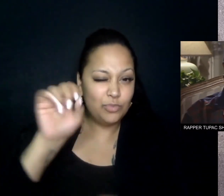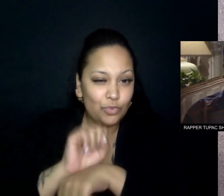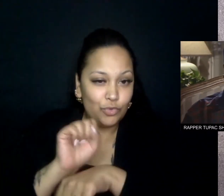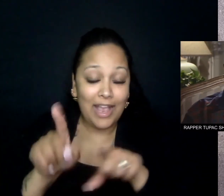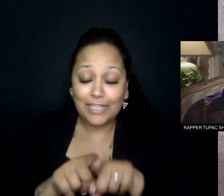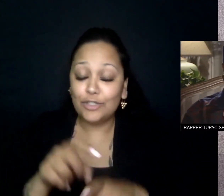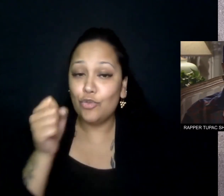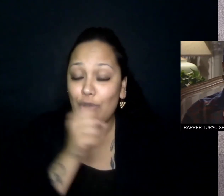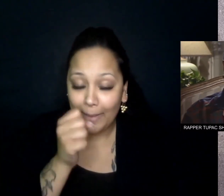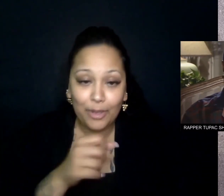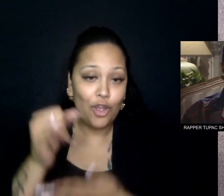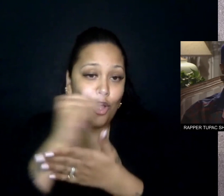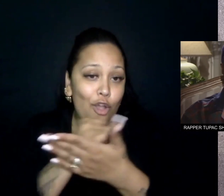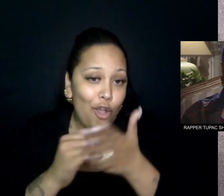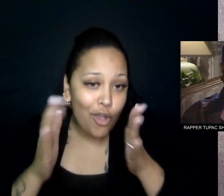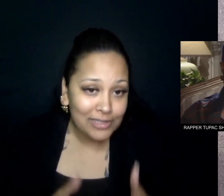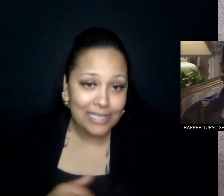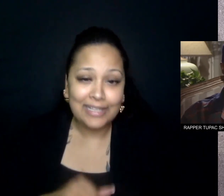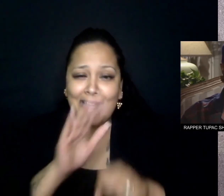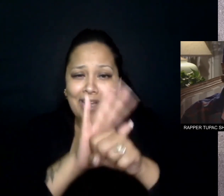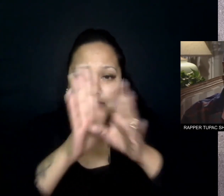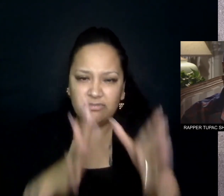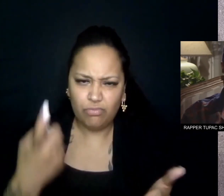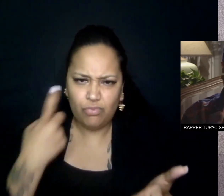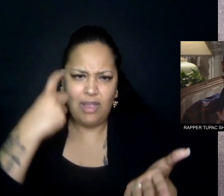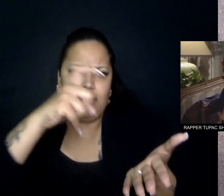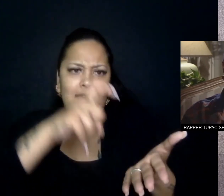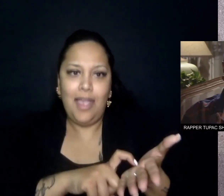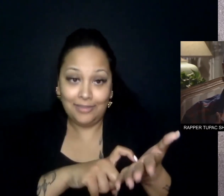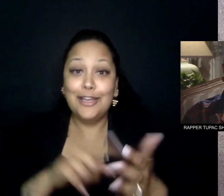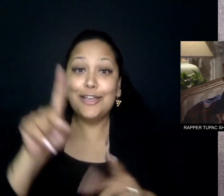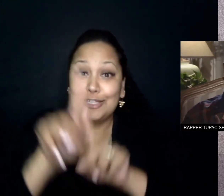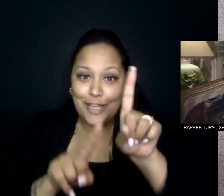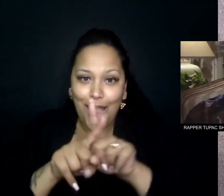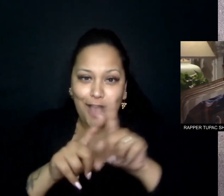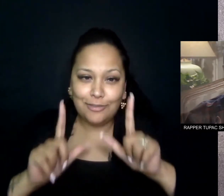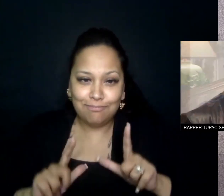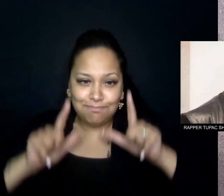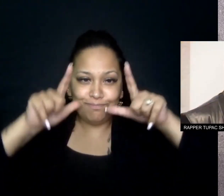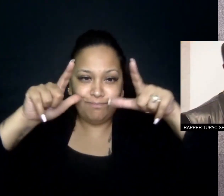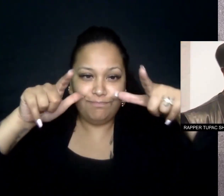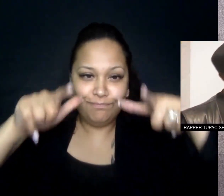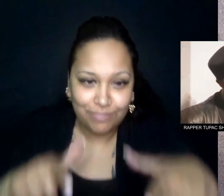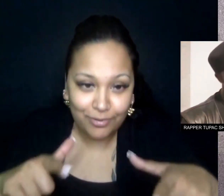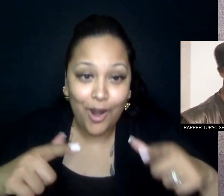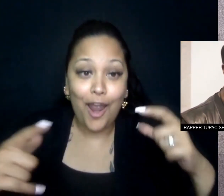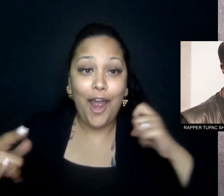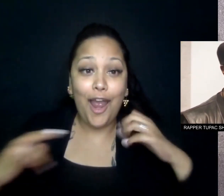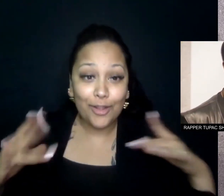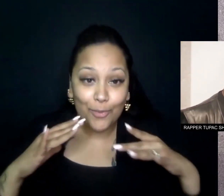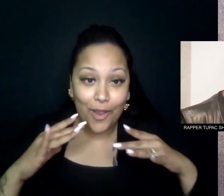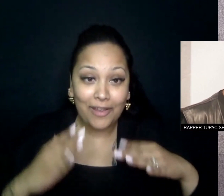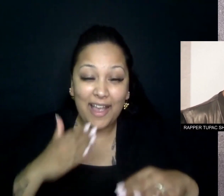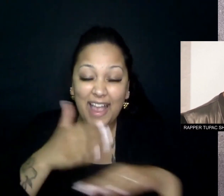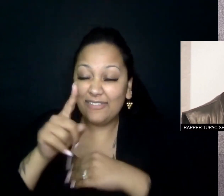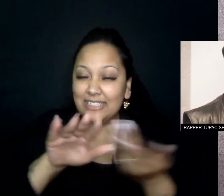Tupac Shakur's work as a rapper, artist and activist is being recognized with a star on the